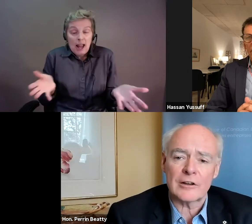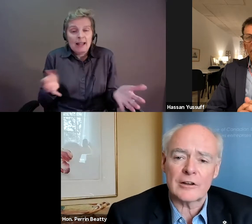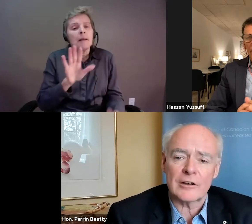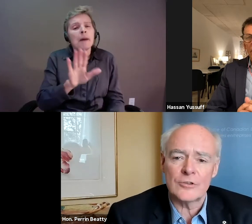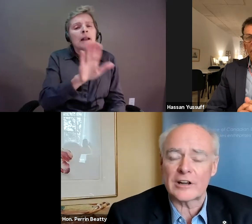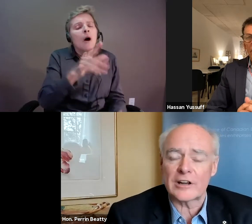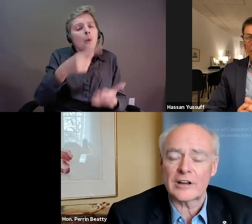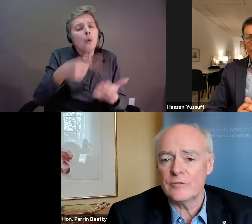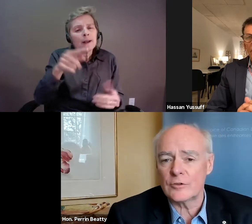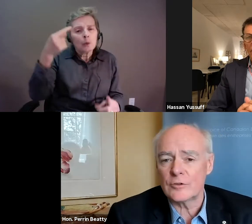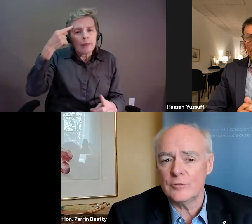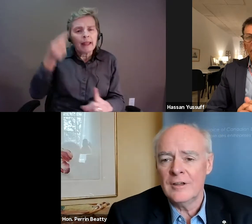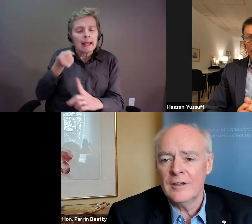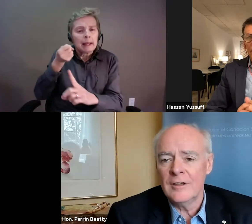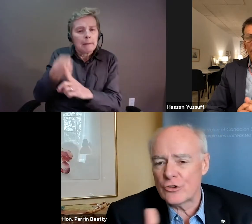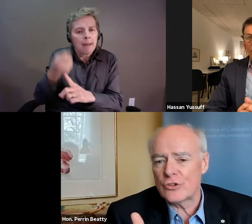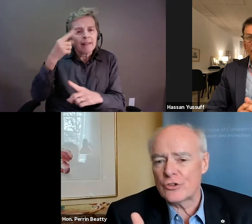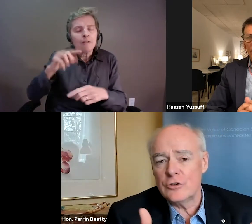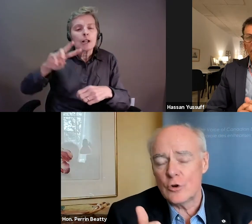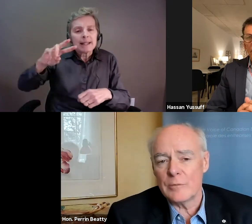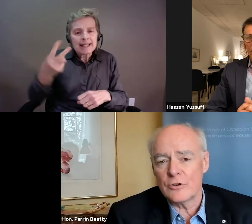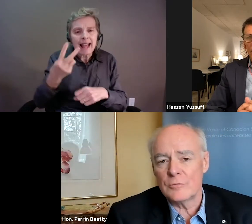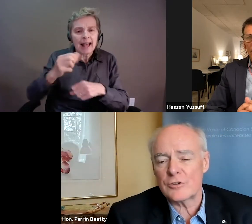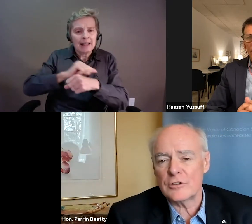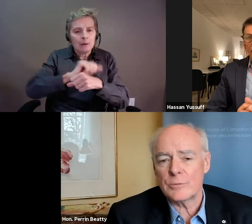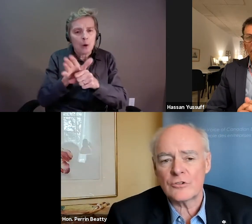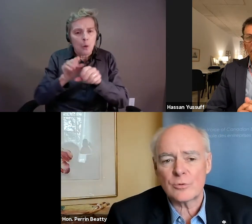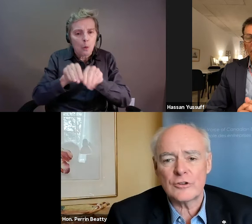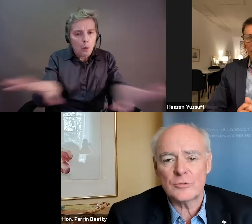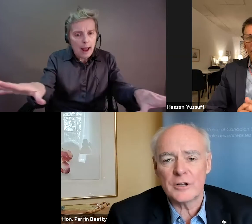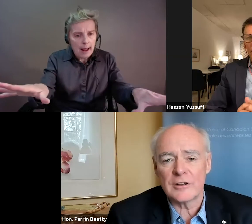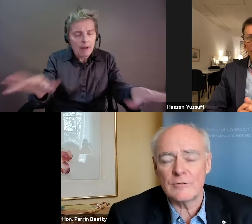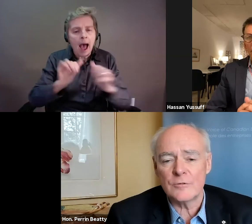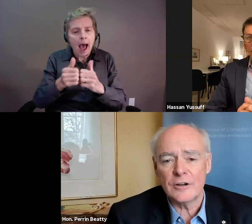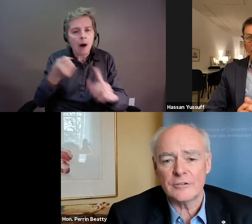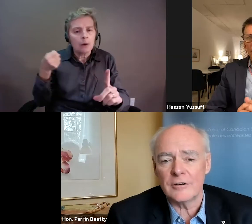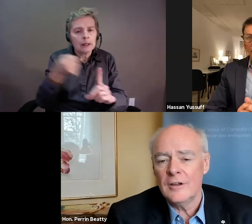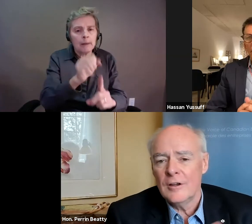impacts of the second wave of COVID, how is this affecting your members and particularly persons with disability? Have you found that